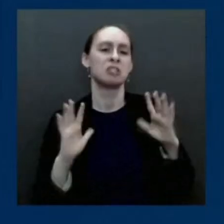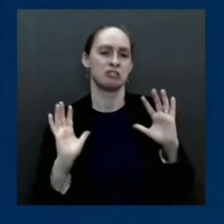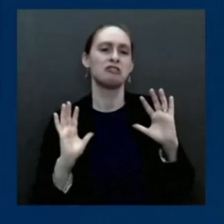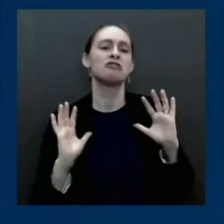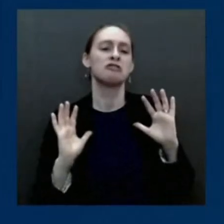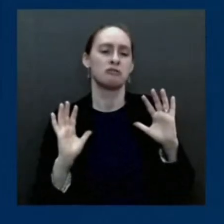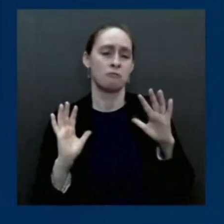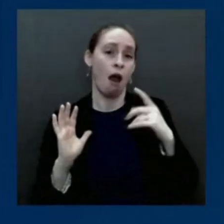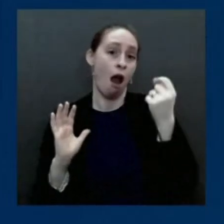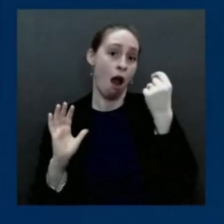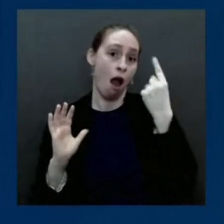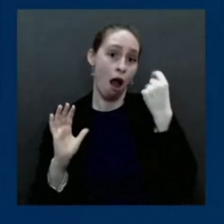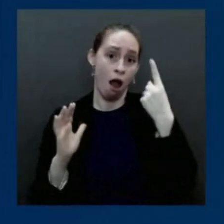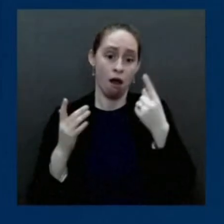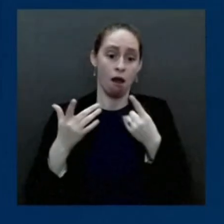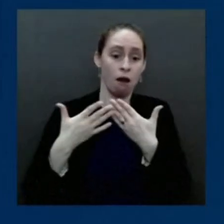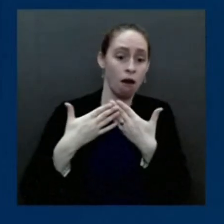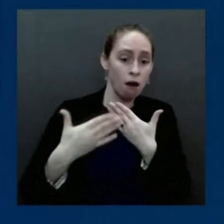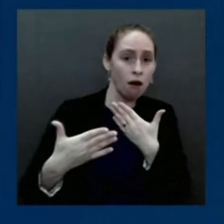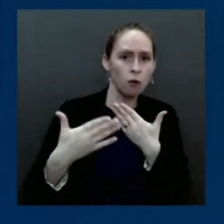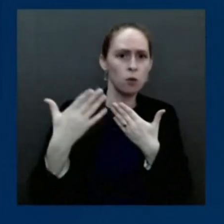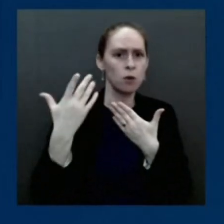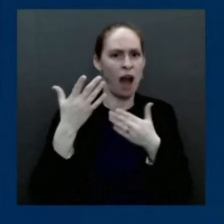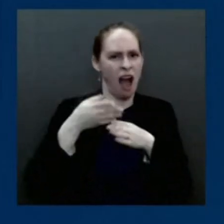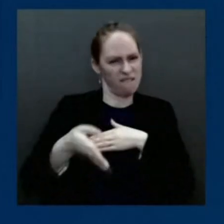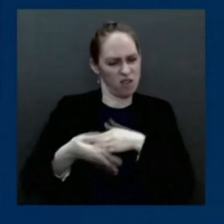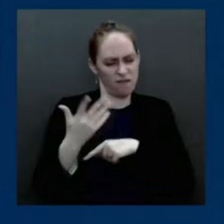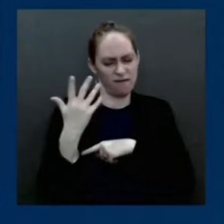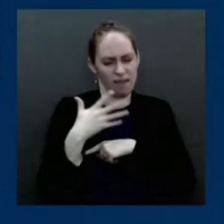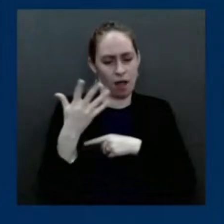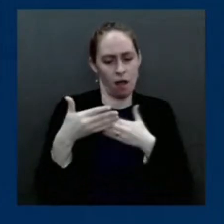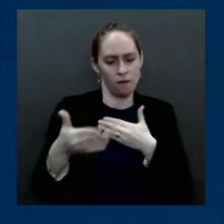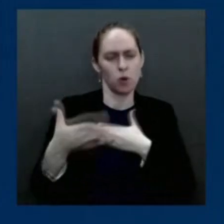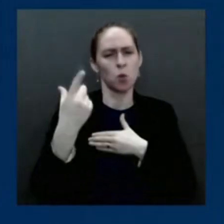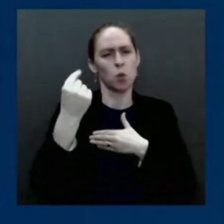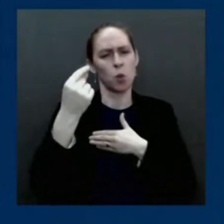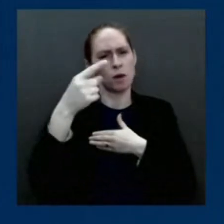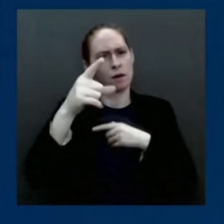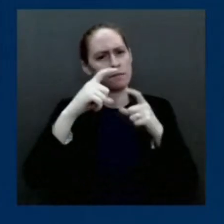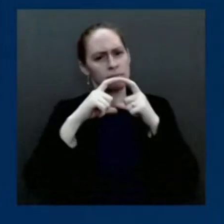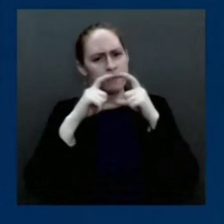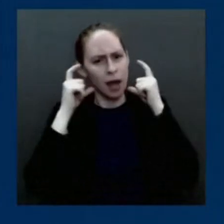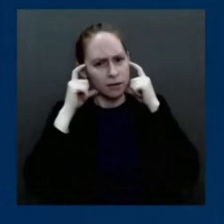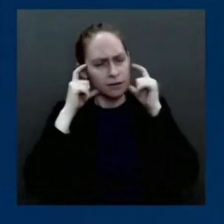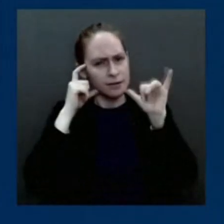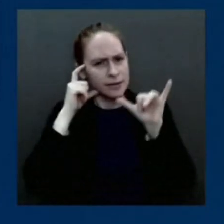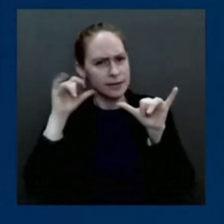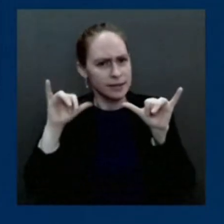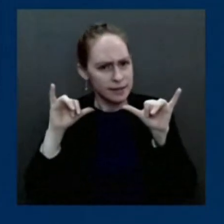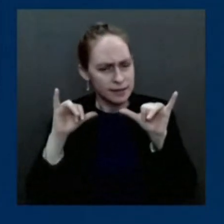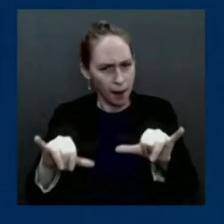FOR AN ADDITIONAL FIVE DAYS. FOR THOSE WHO HAVE BEEN EXPOSED